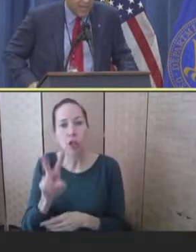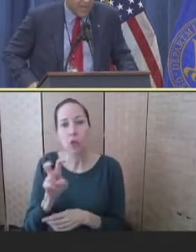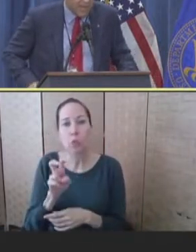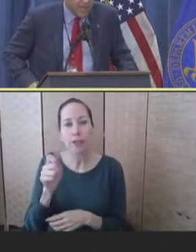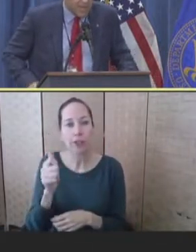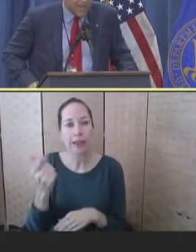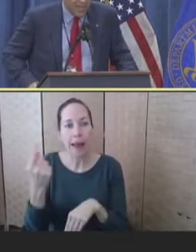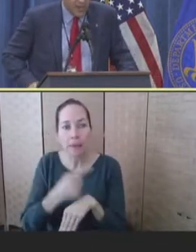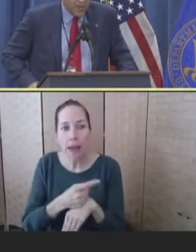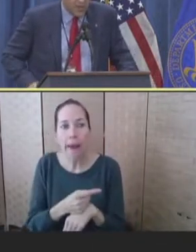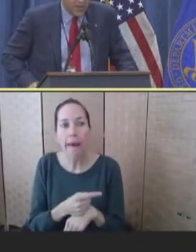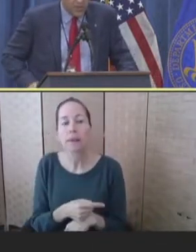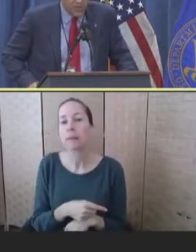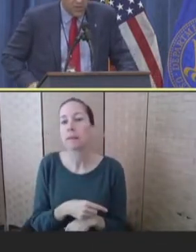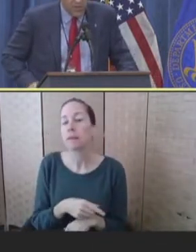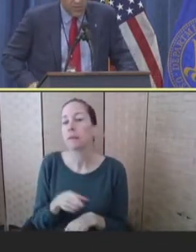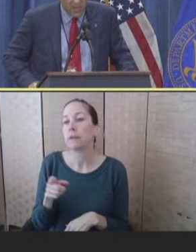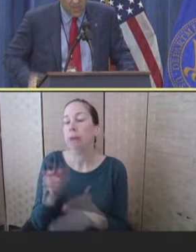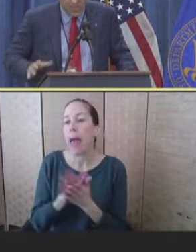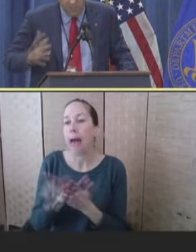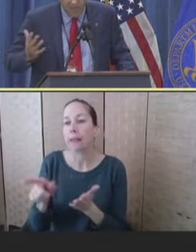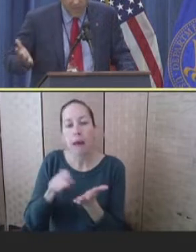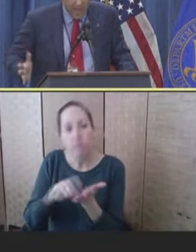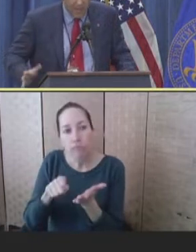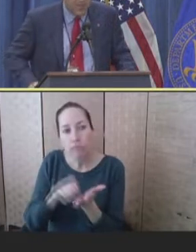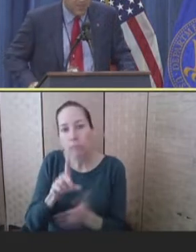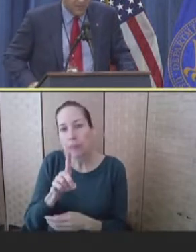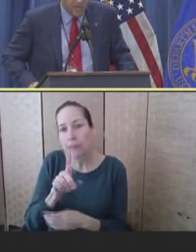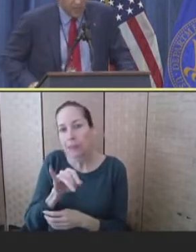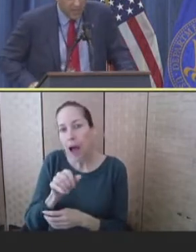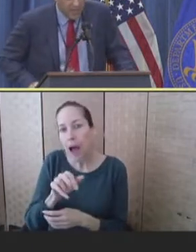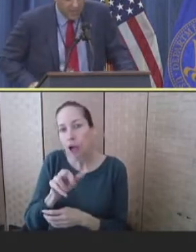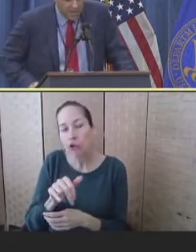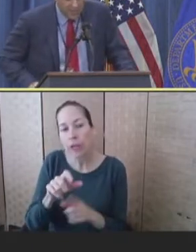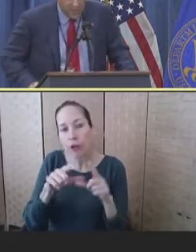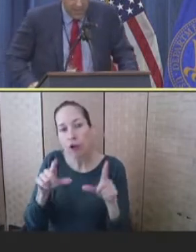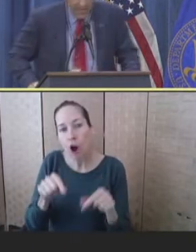I think the big key here, though, is that we're doing something that has not been done frequently in other studies.